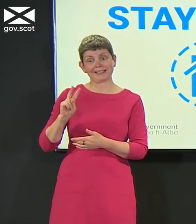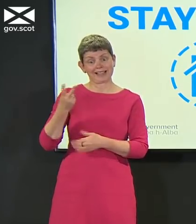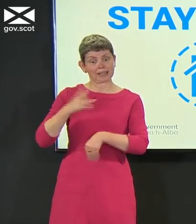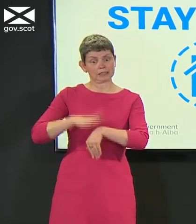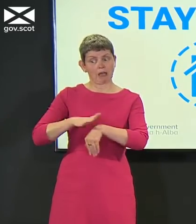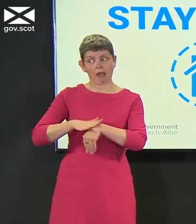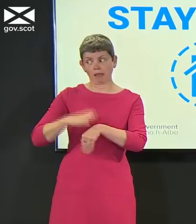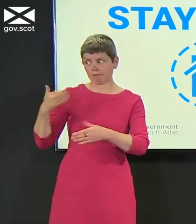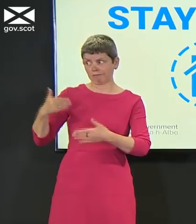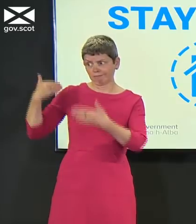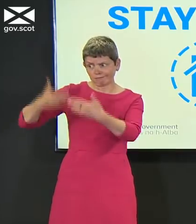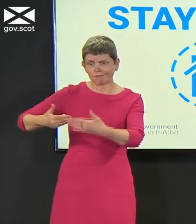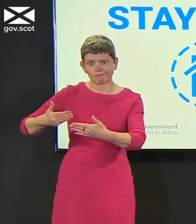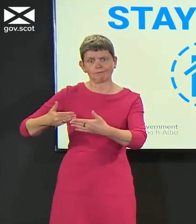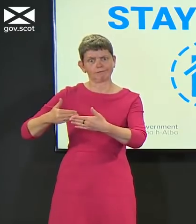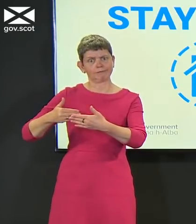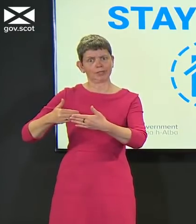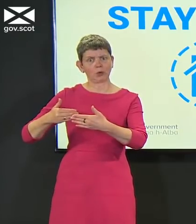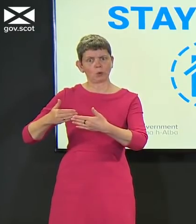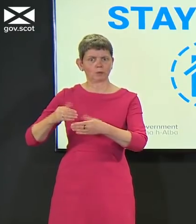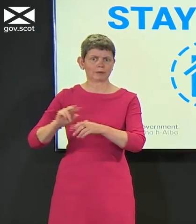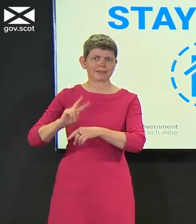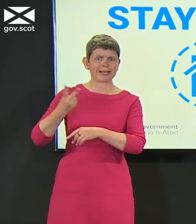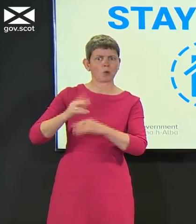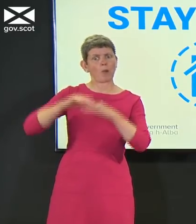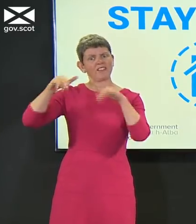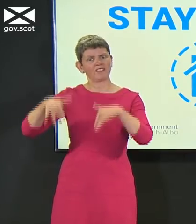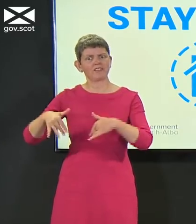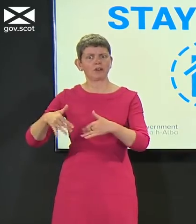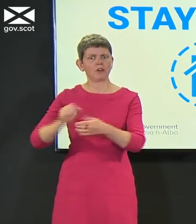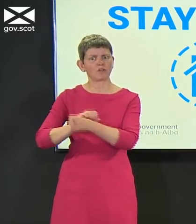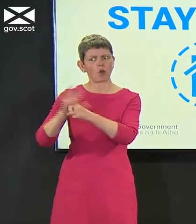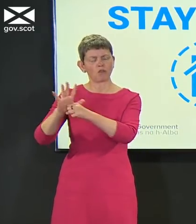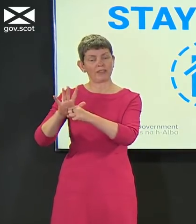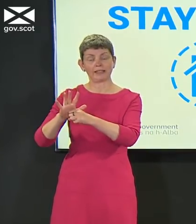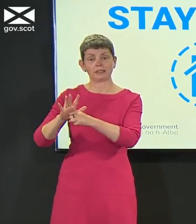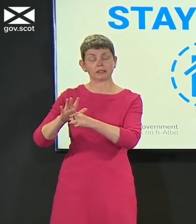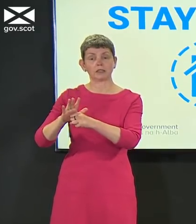have learned those lessons as we've gone along so i can't turn the clock back and i cannot